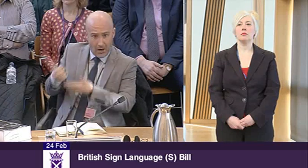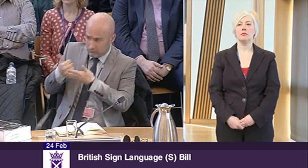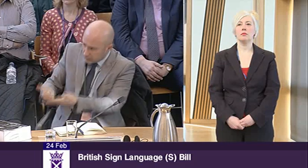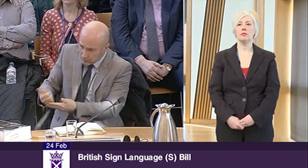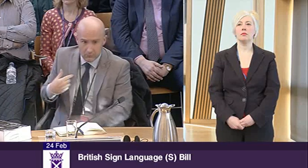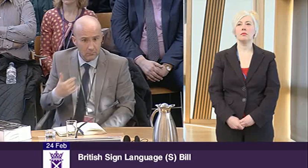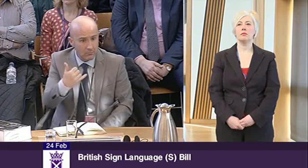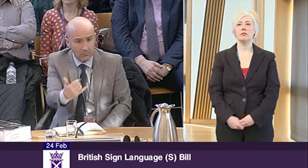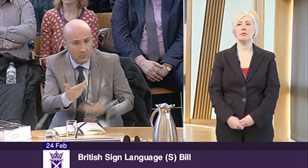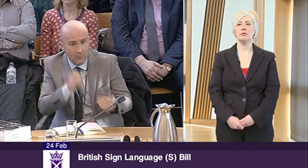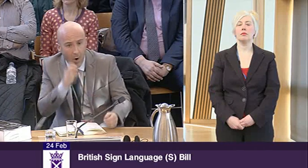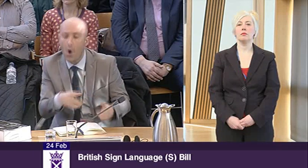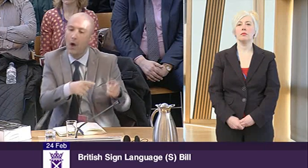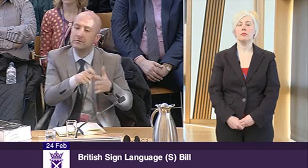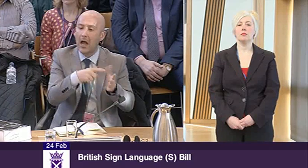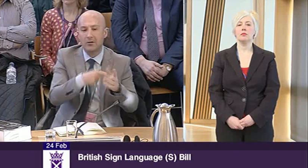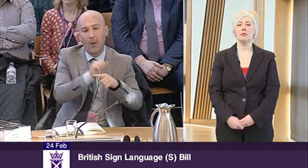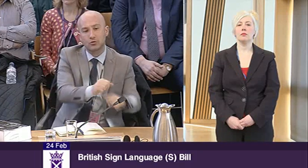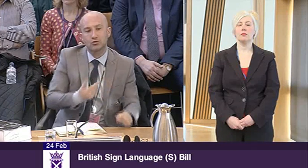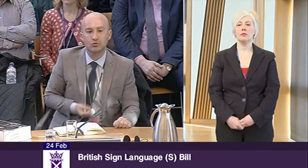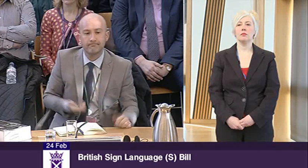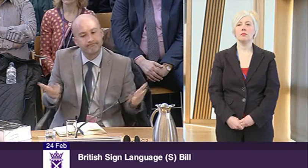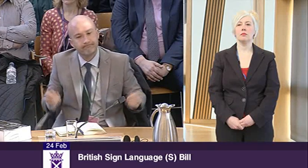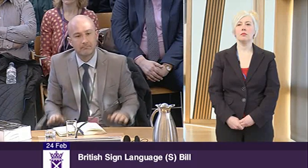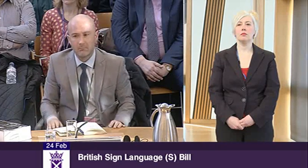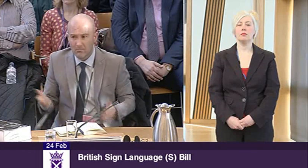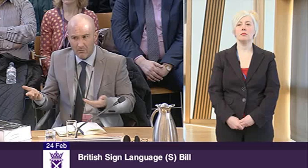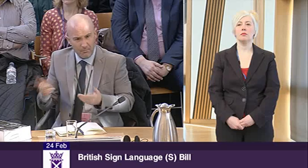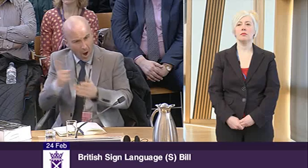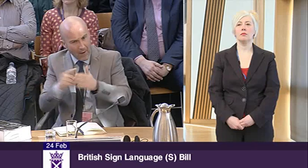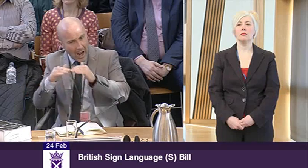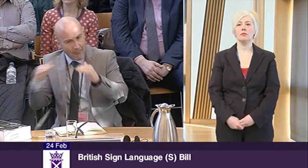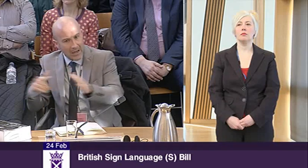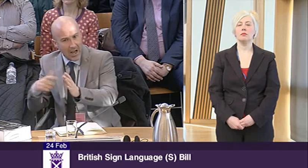and institutions through a third party such as an interpreter or another representative